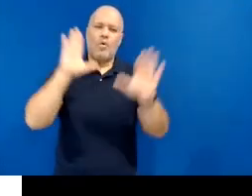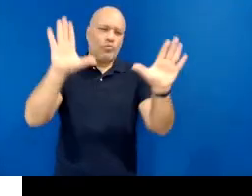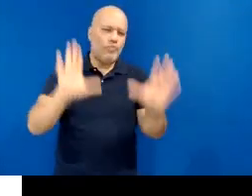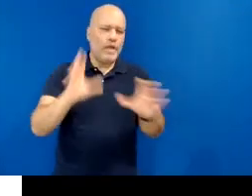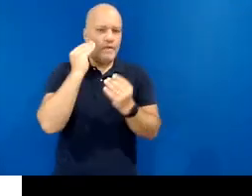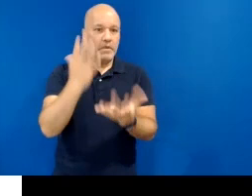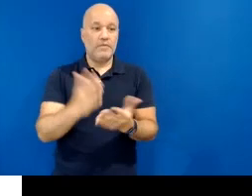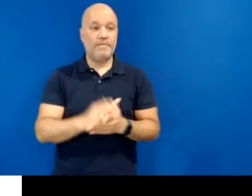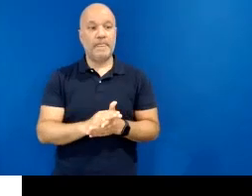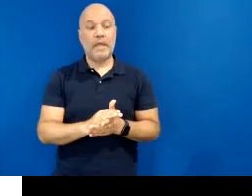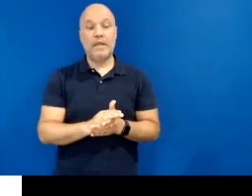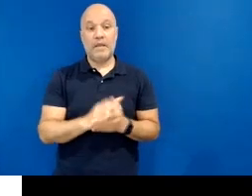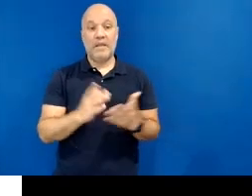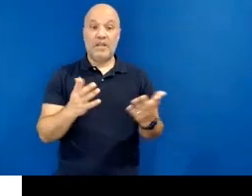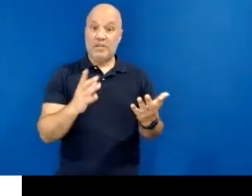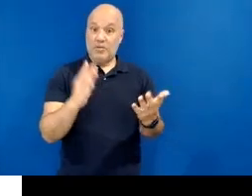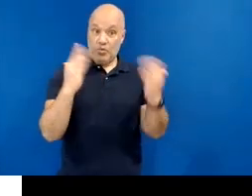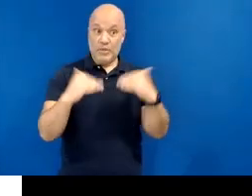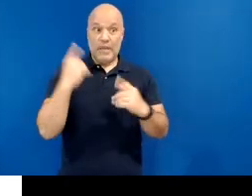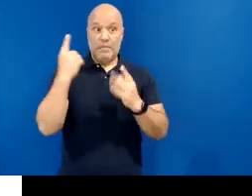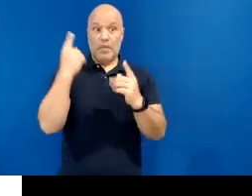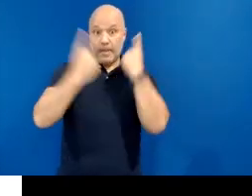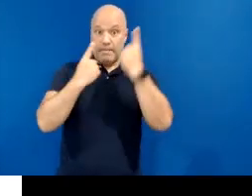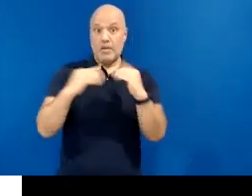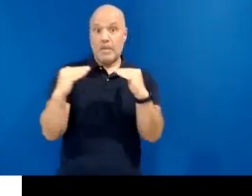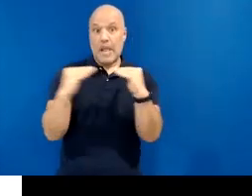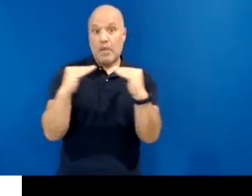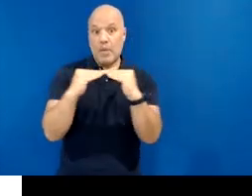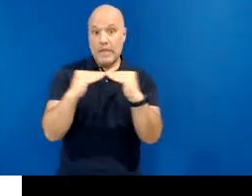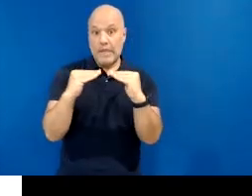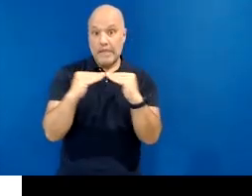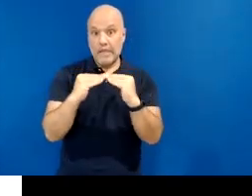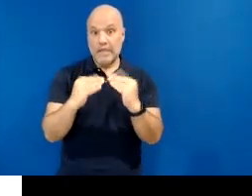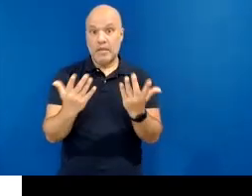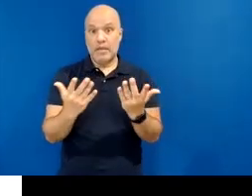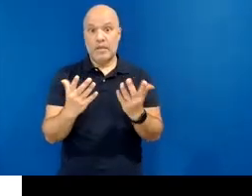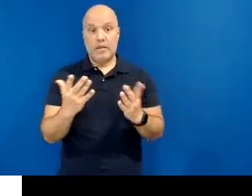Is everybody getting a chance to learn the way they need to learn? And of course, anti-racist. We should,